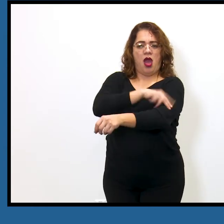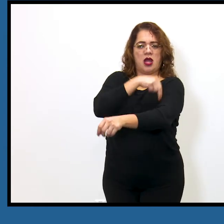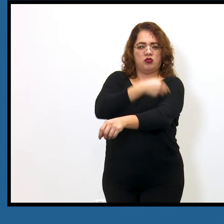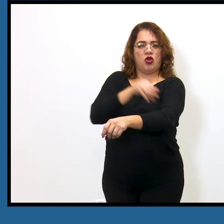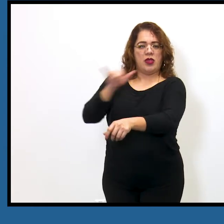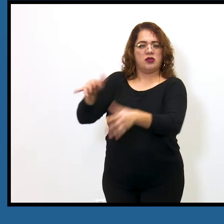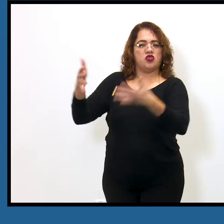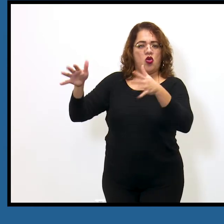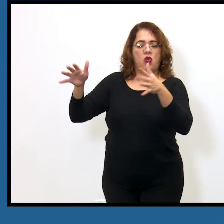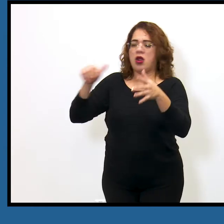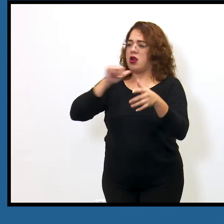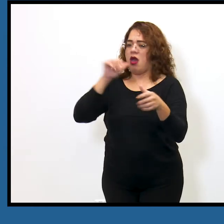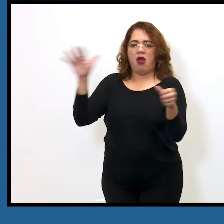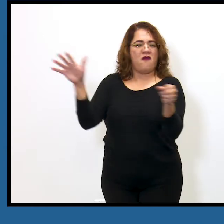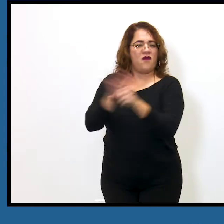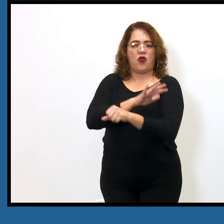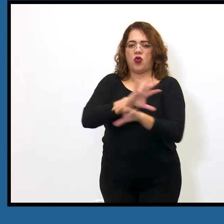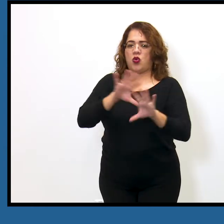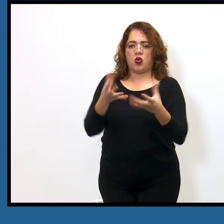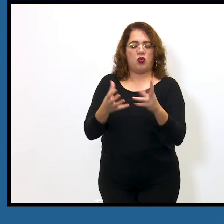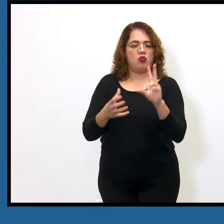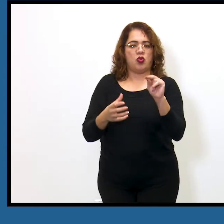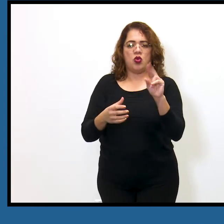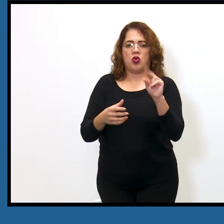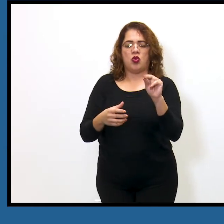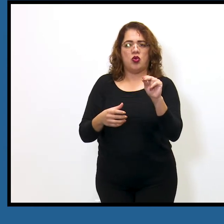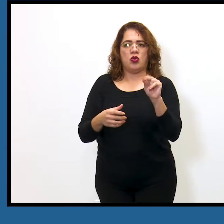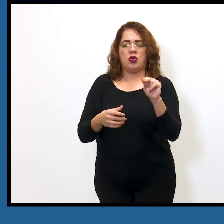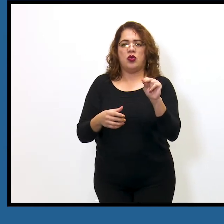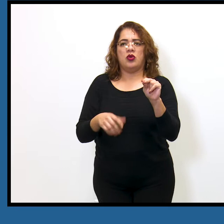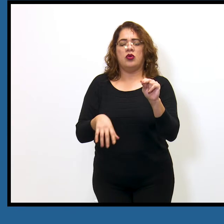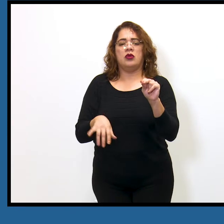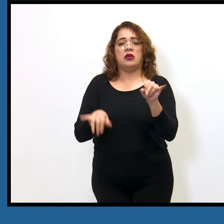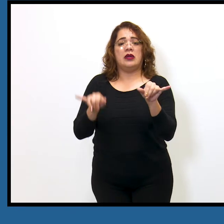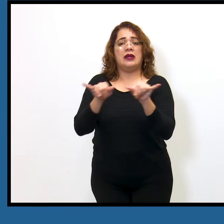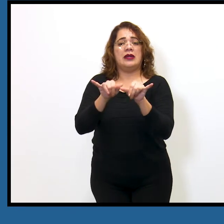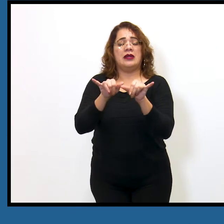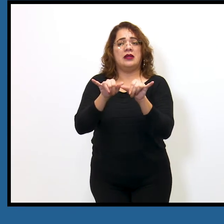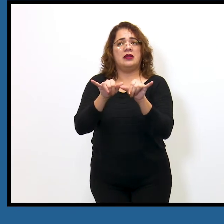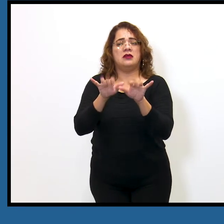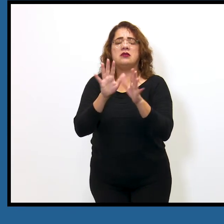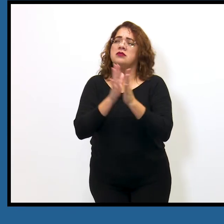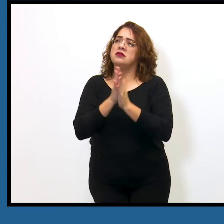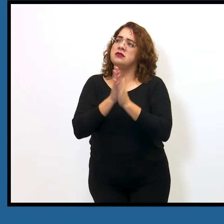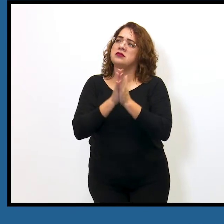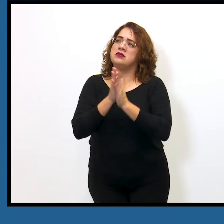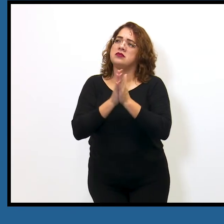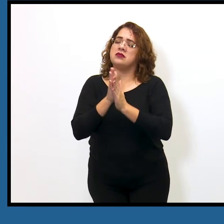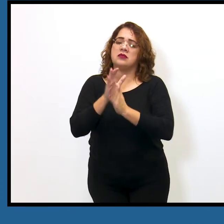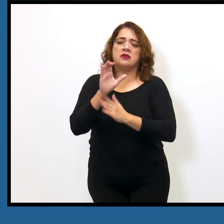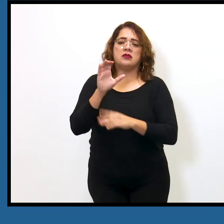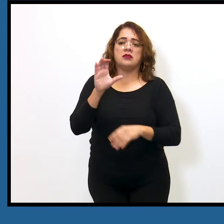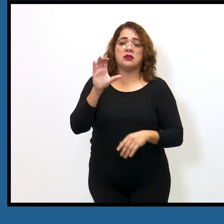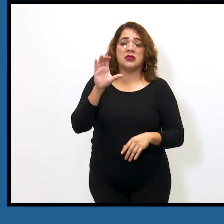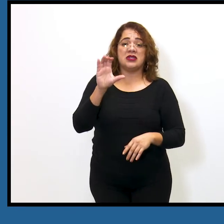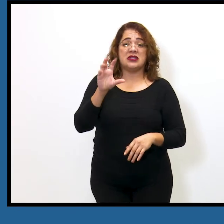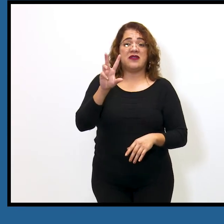not the whole group 1A. They, the system that will be working so their CVS and Walgreens are